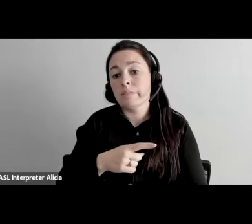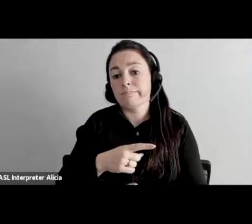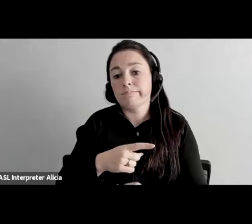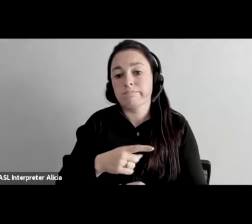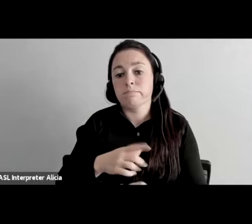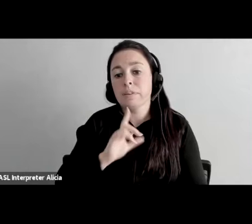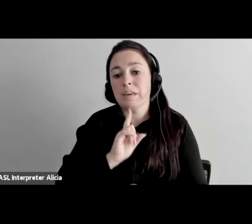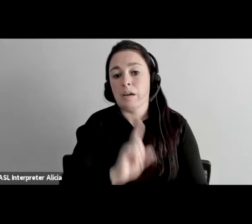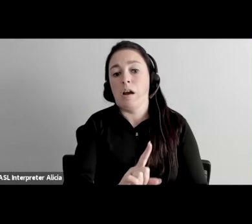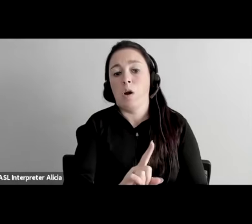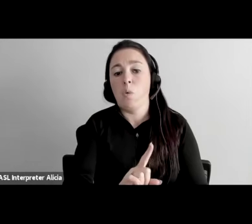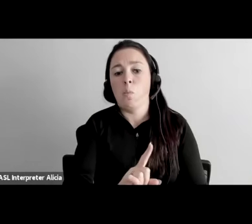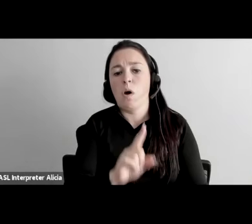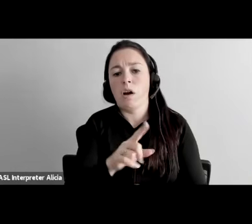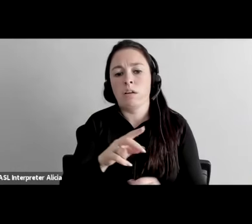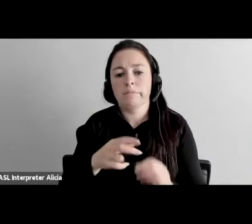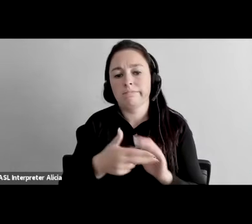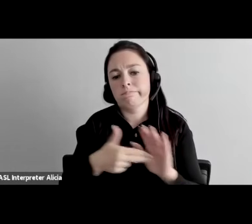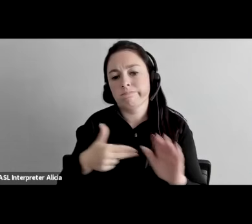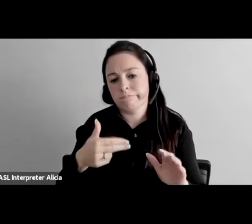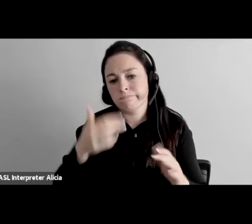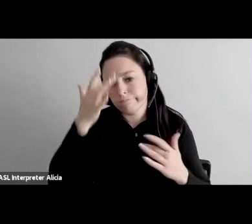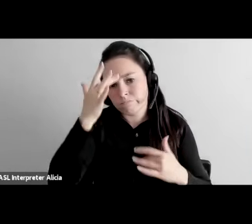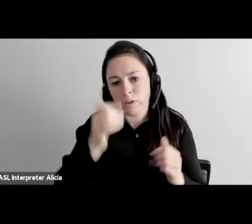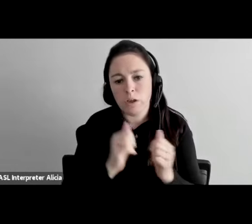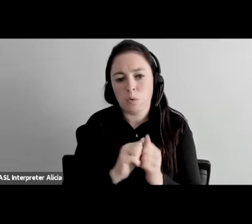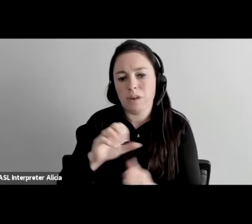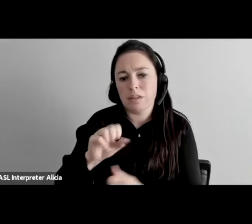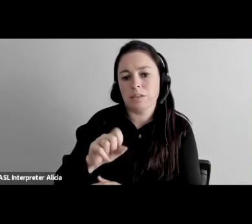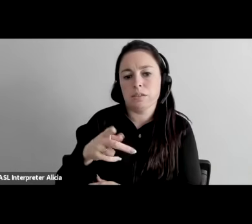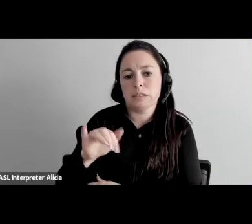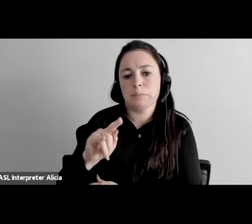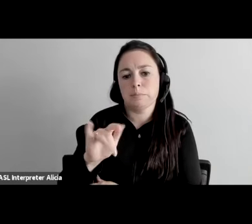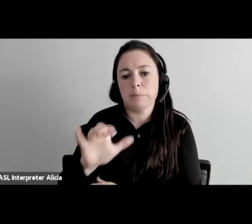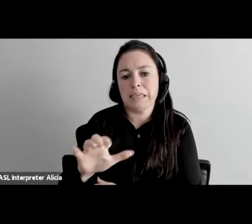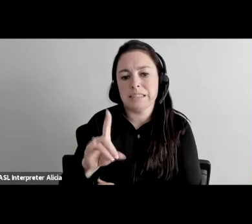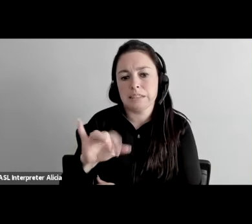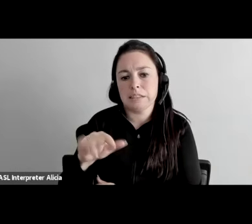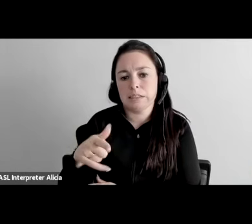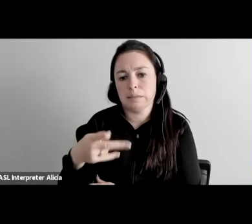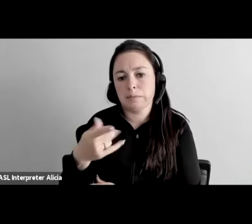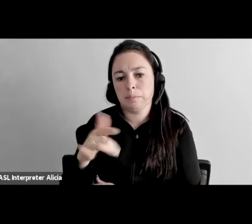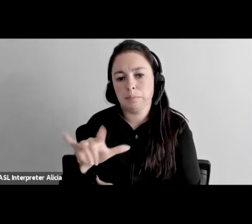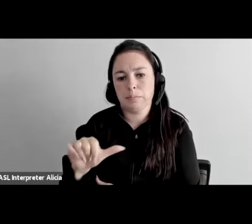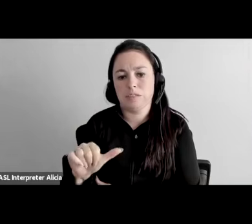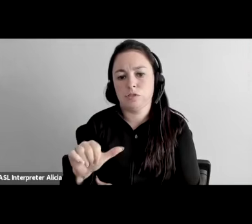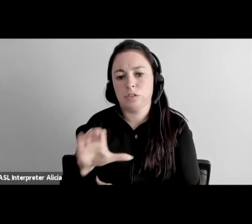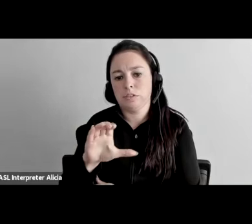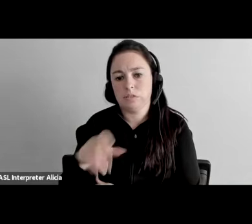diplegia cerebral palsy, and she received her bachelor's degree in h an biology from the University of